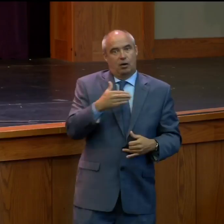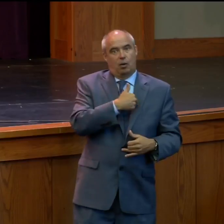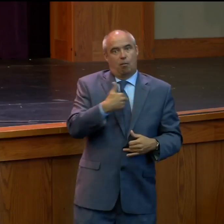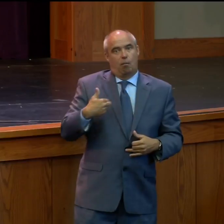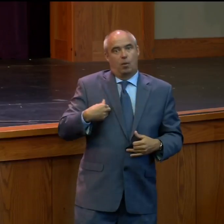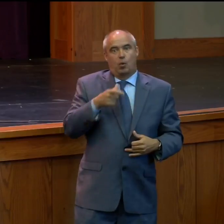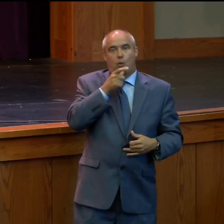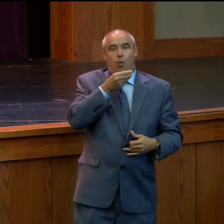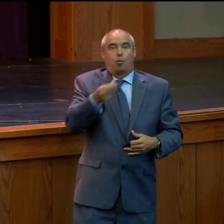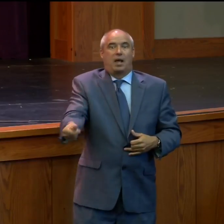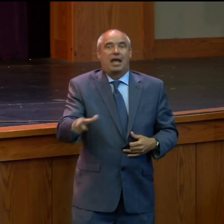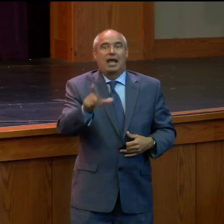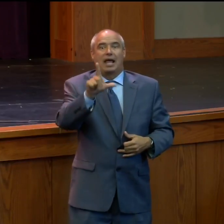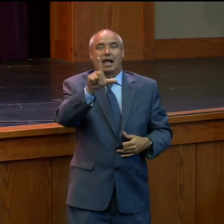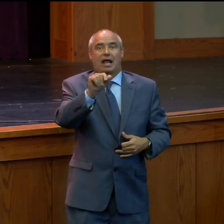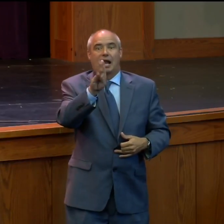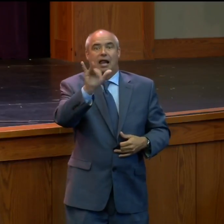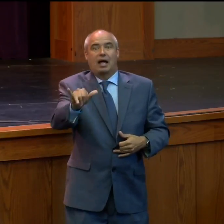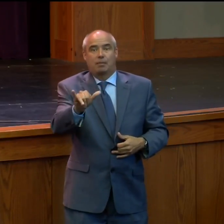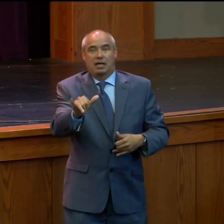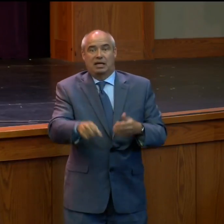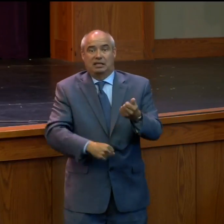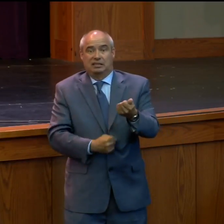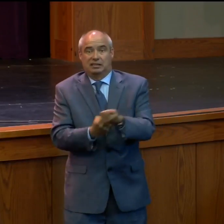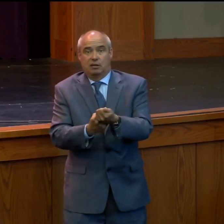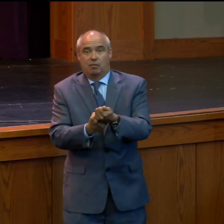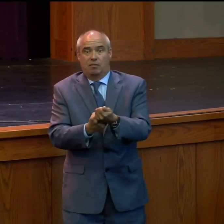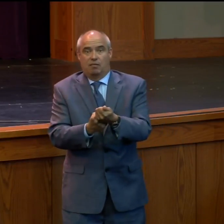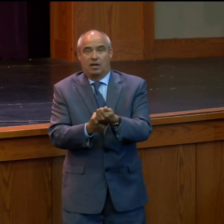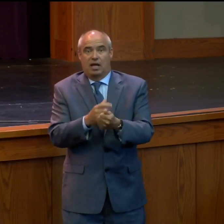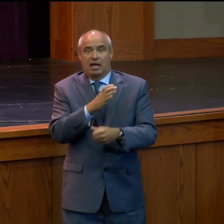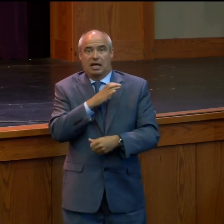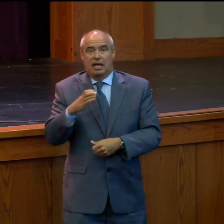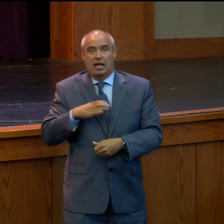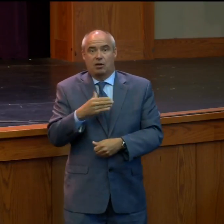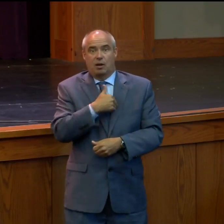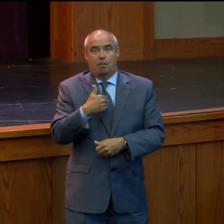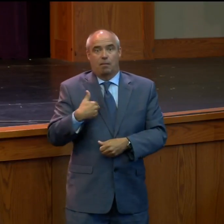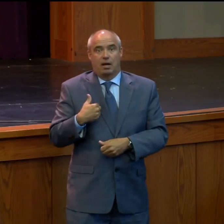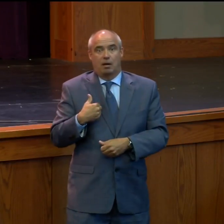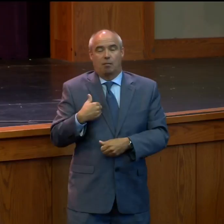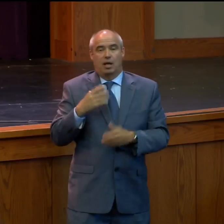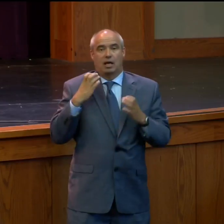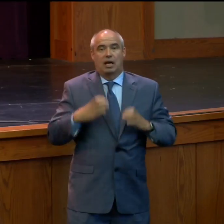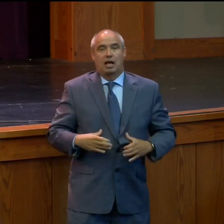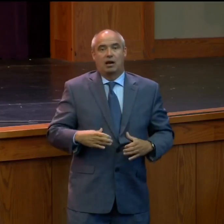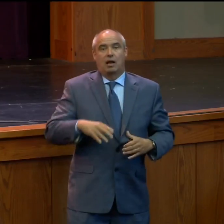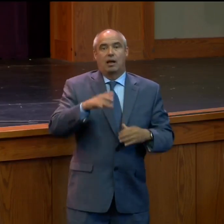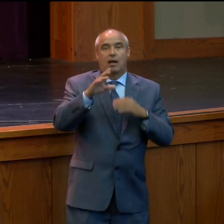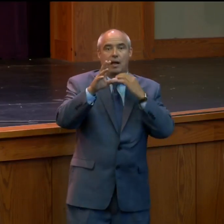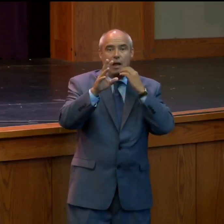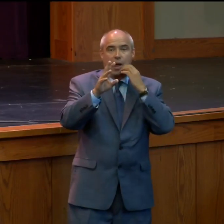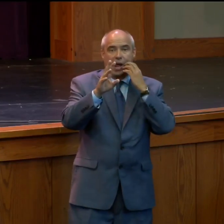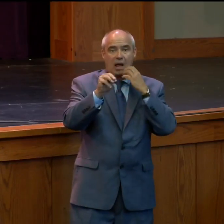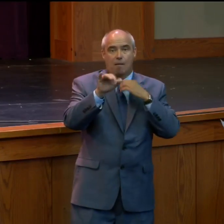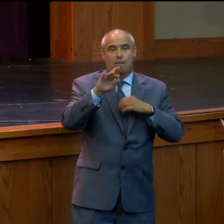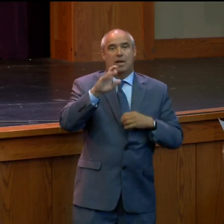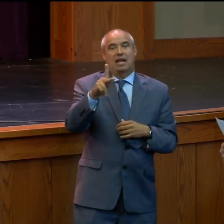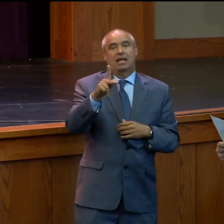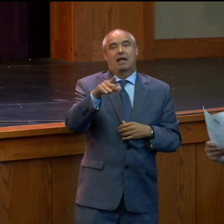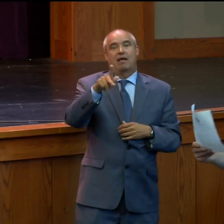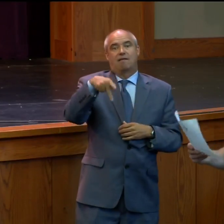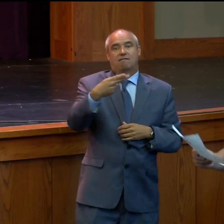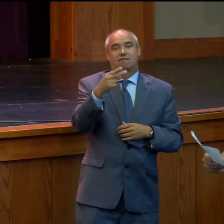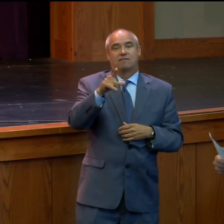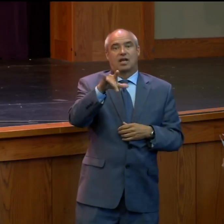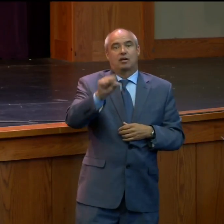PAID LOBBYIST OF HIS FELLOW MEMBERS.